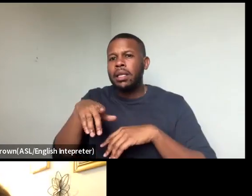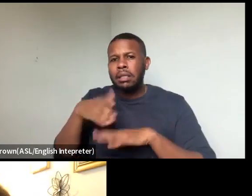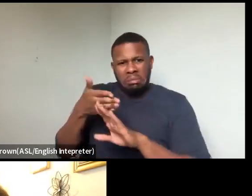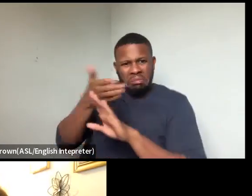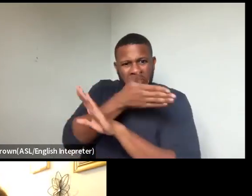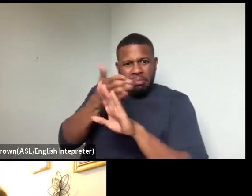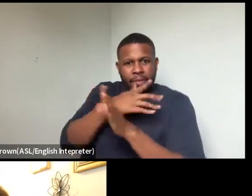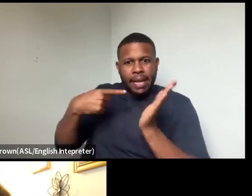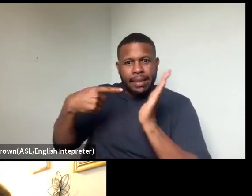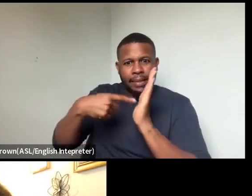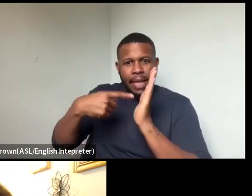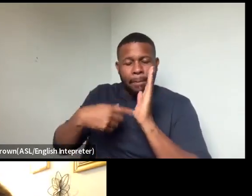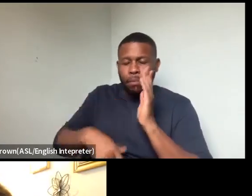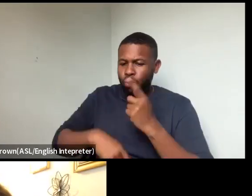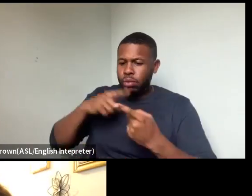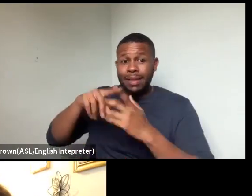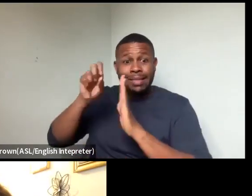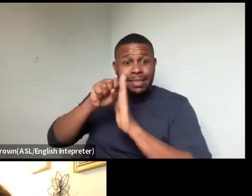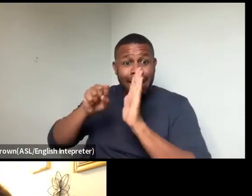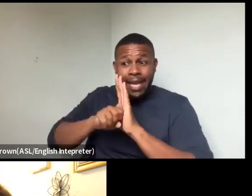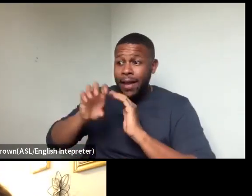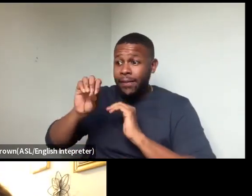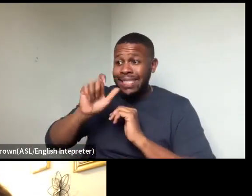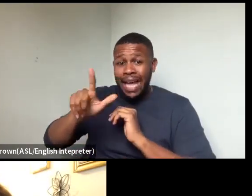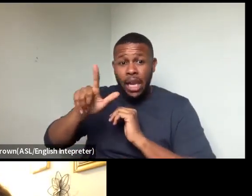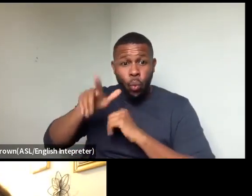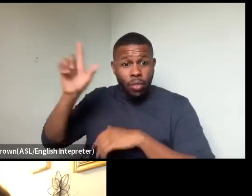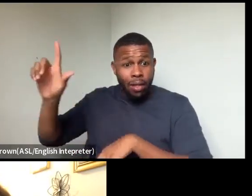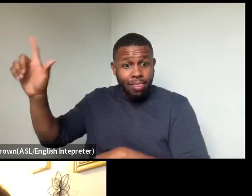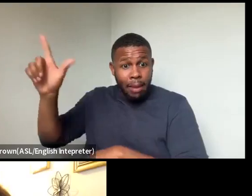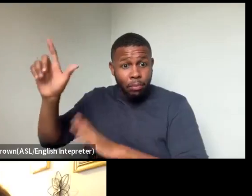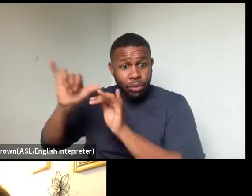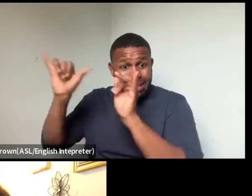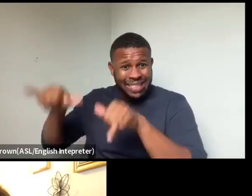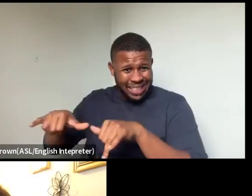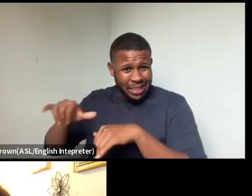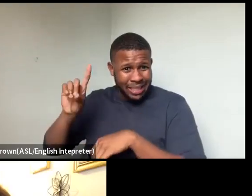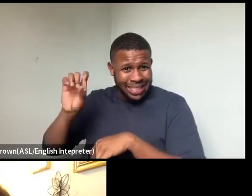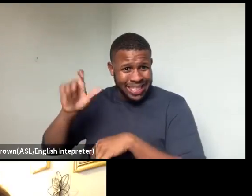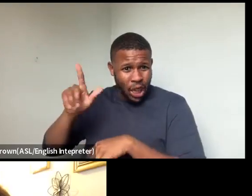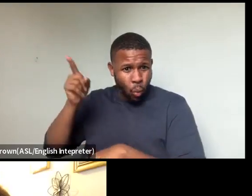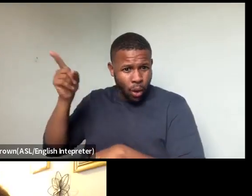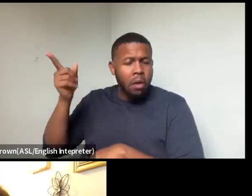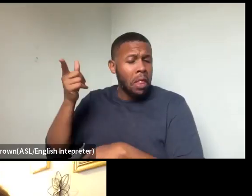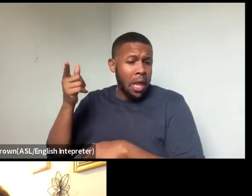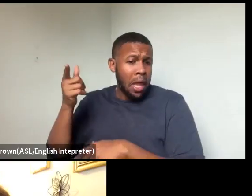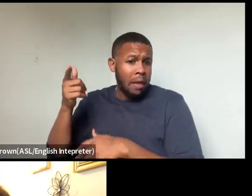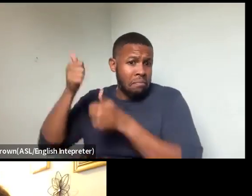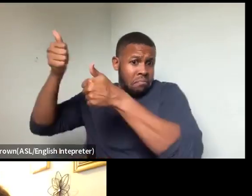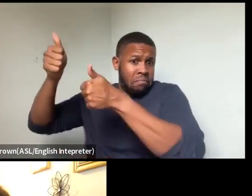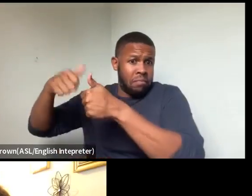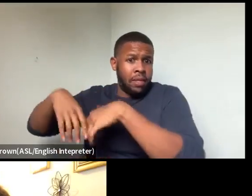from happening is making sure all information remains so. But